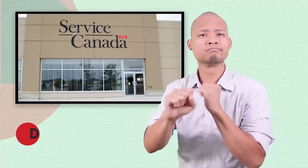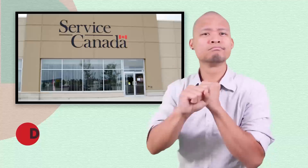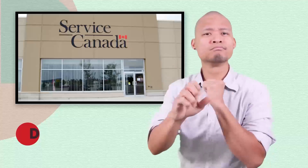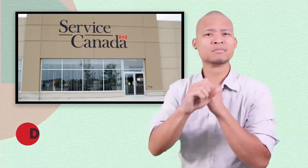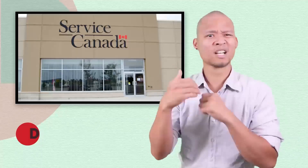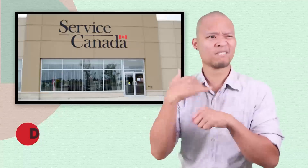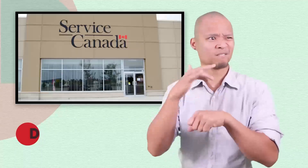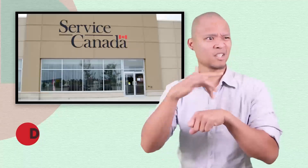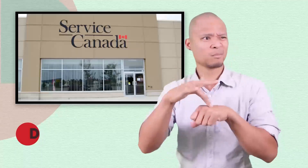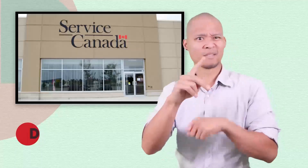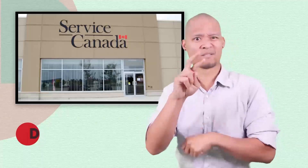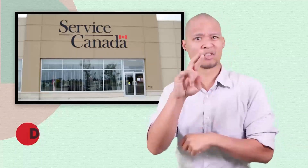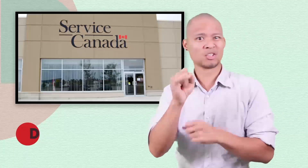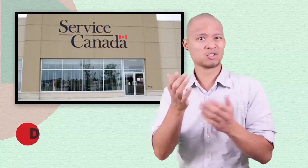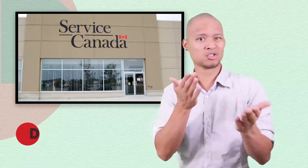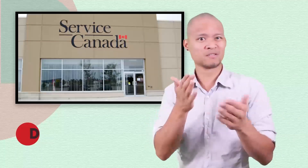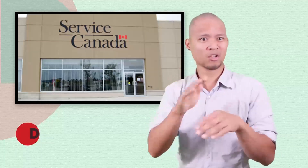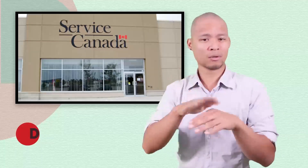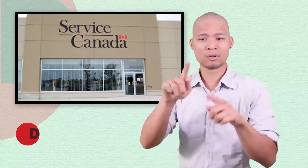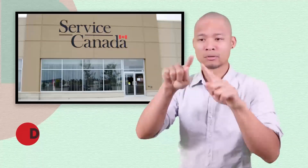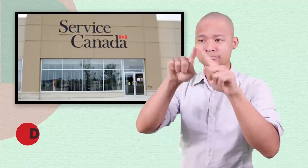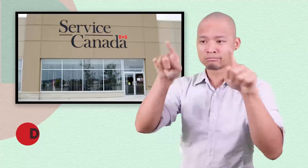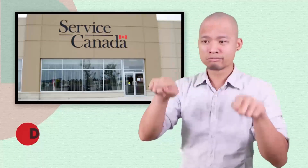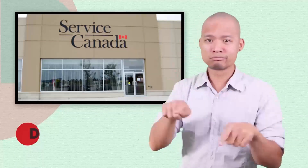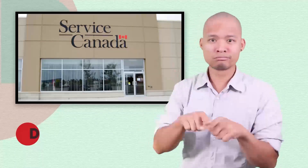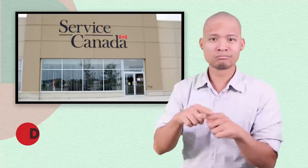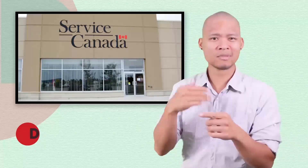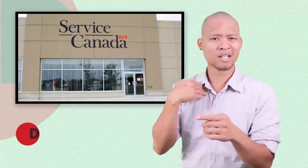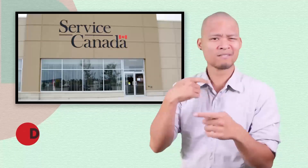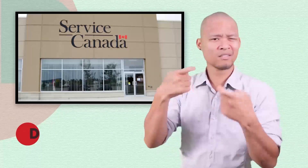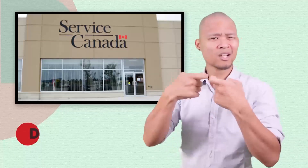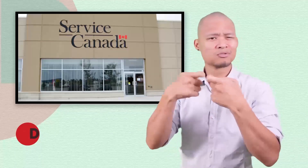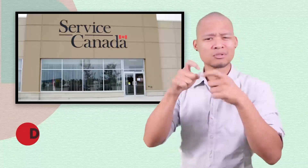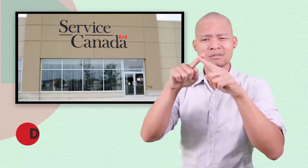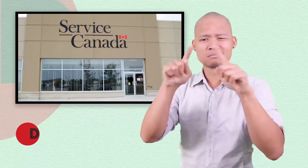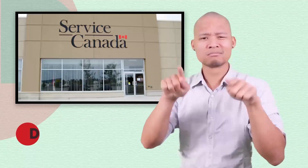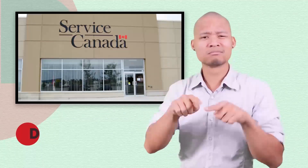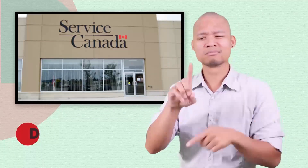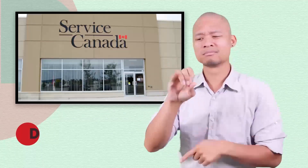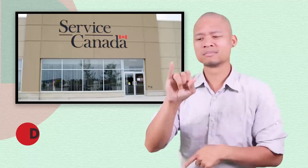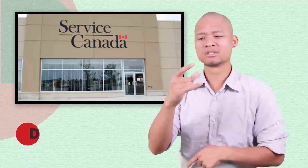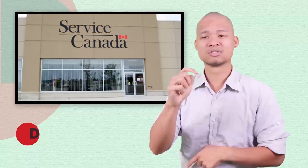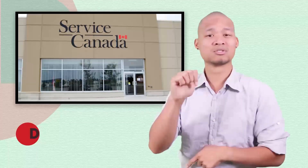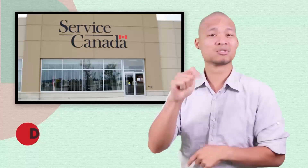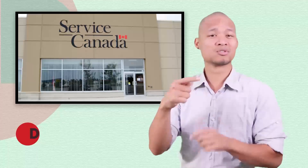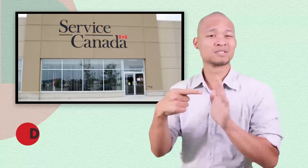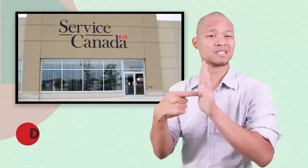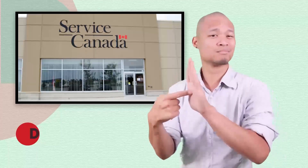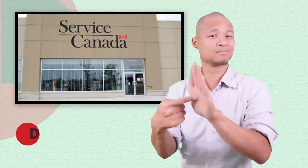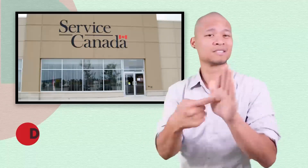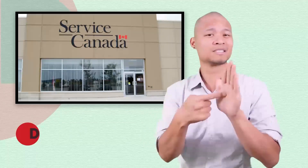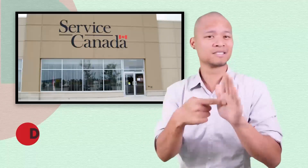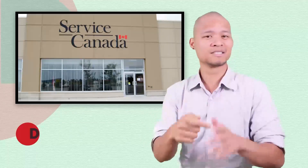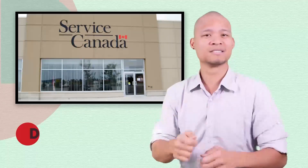and also advertise availability of VRI services on their digital displays.